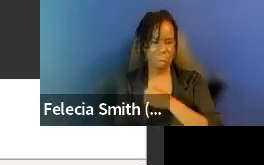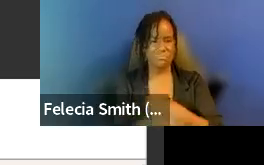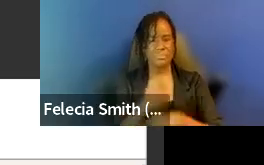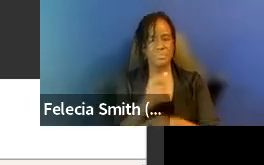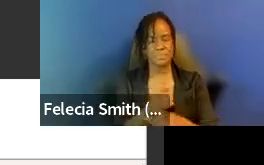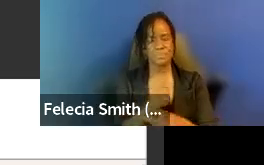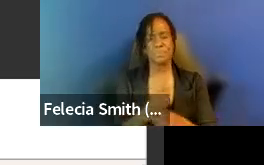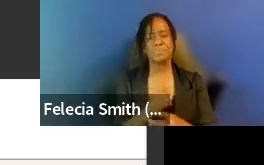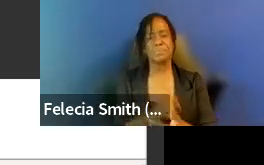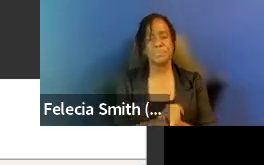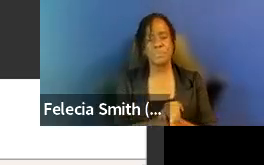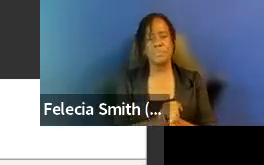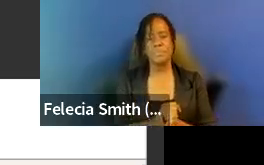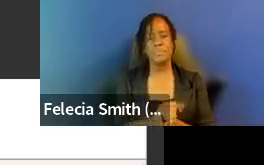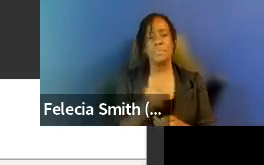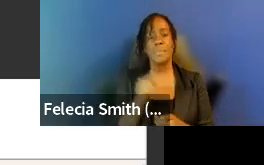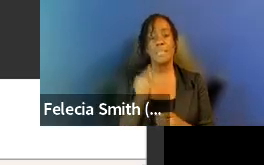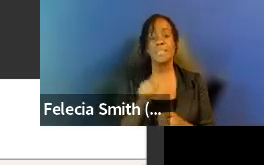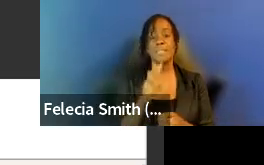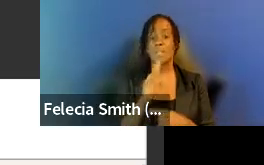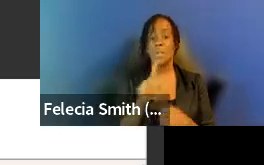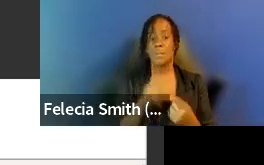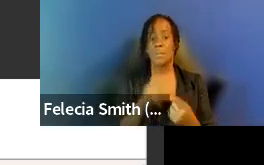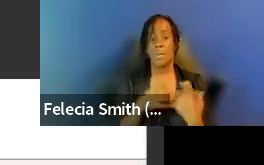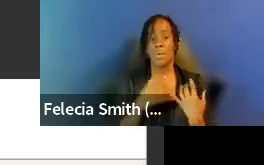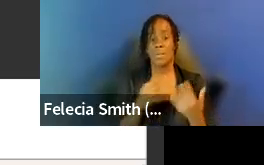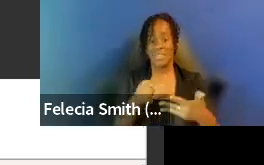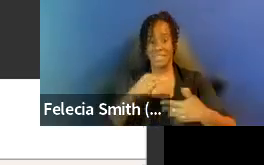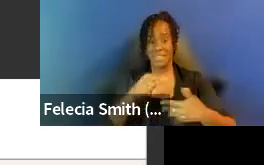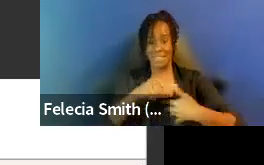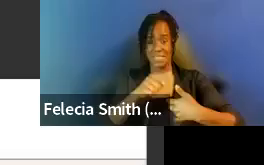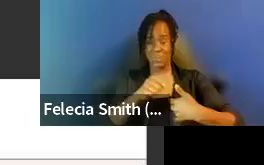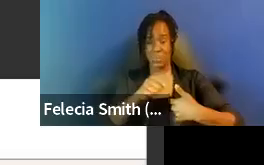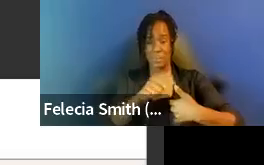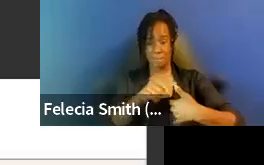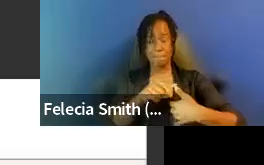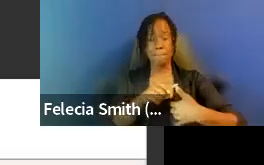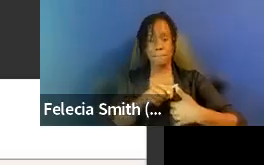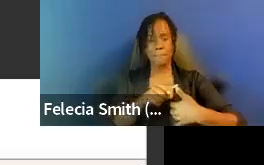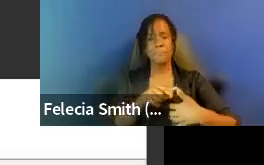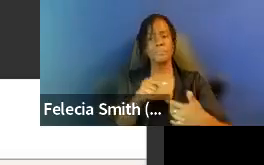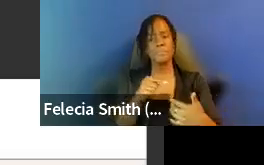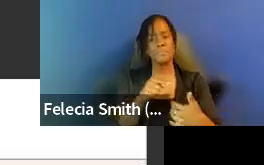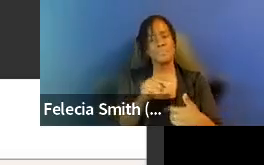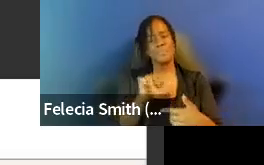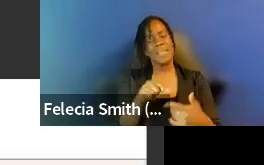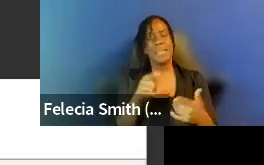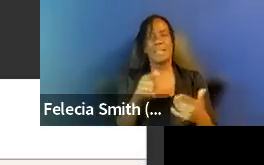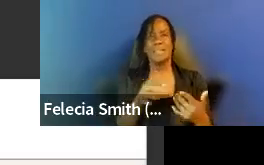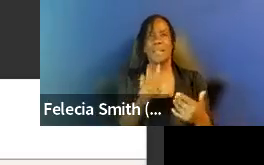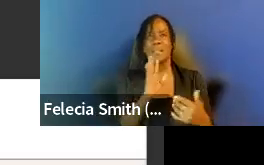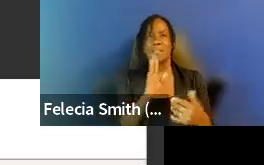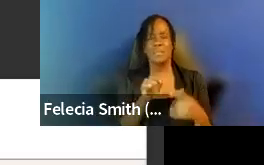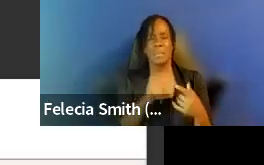Again, to creating a responsive solution. And the importance for all of us to be advocates for improved digital infrastructure.